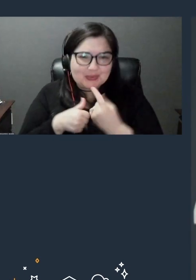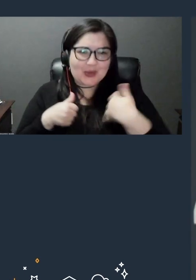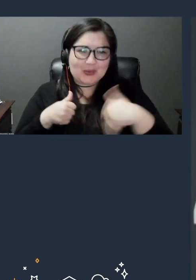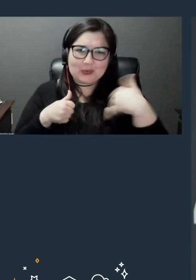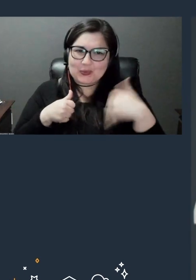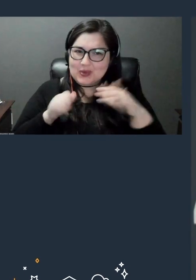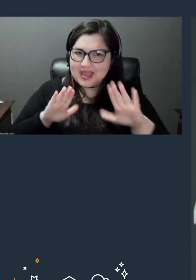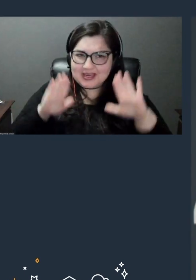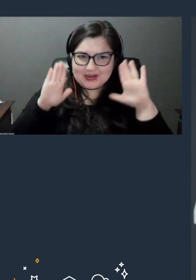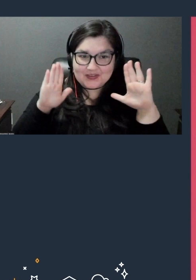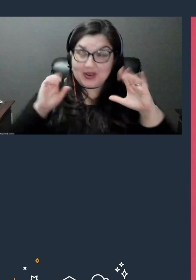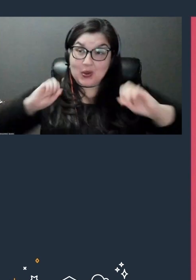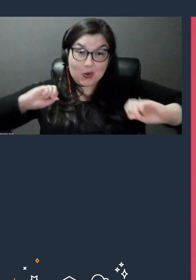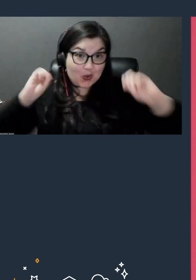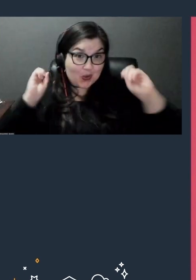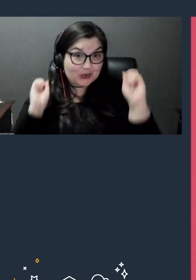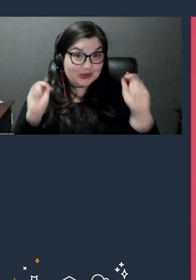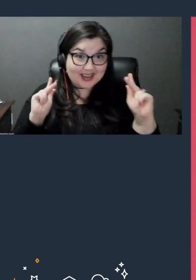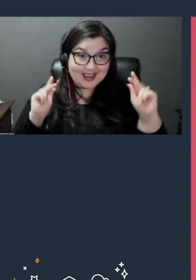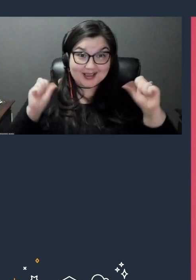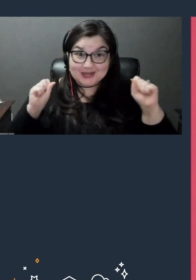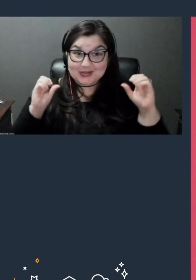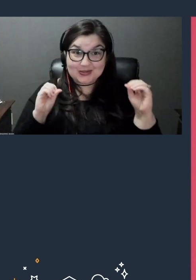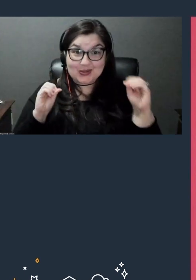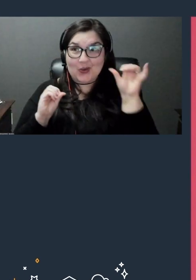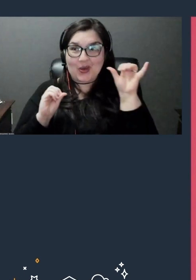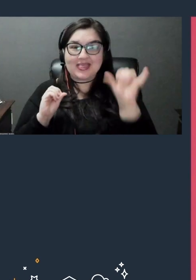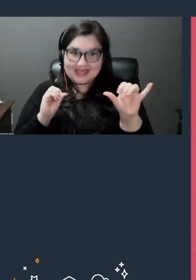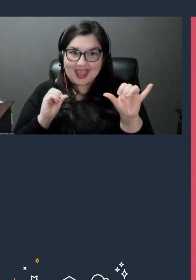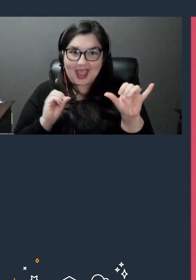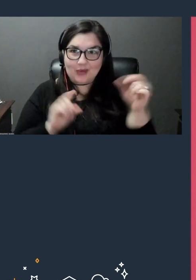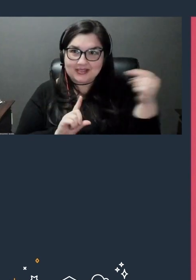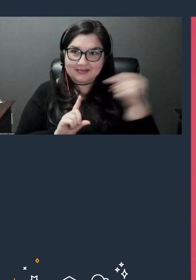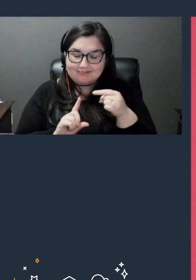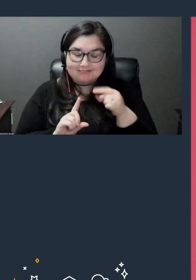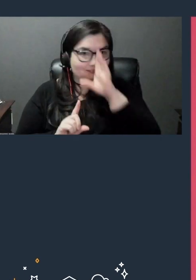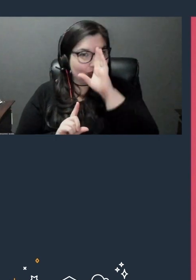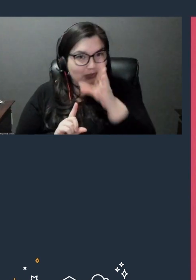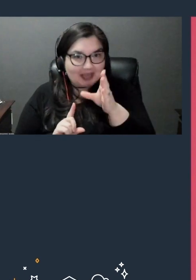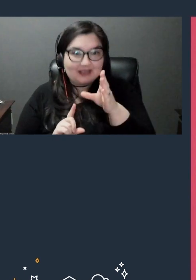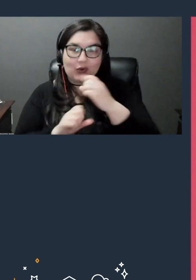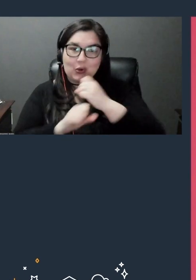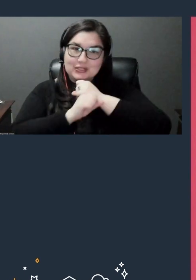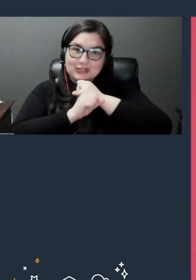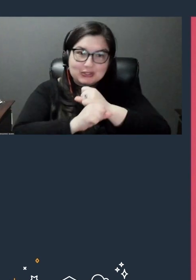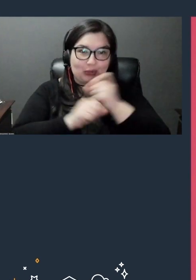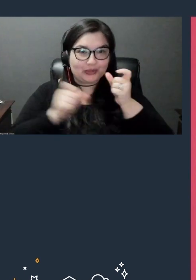Okay, so that was our spot on our straightforward security controls in S3.